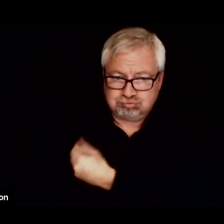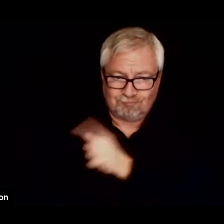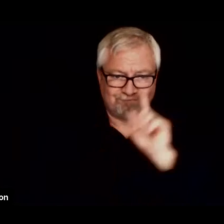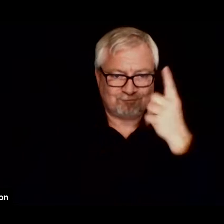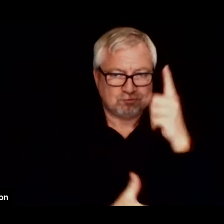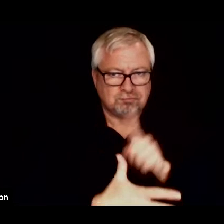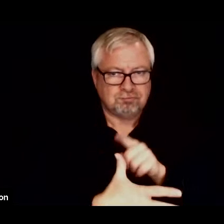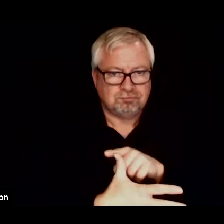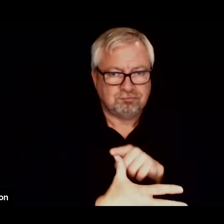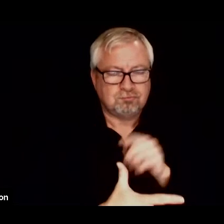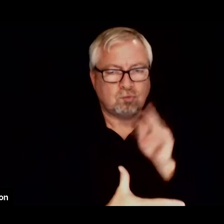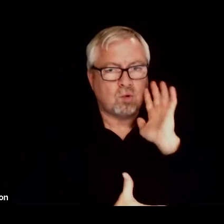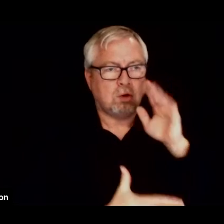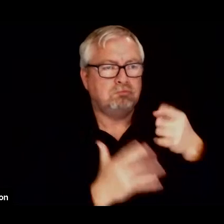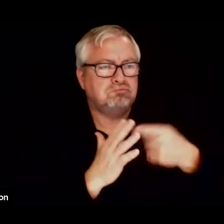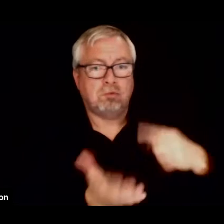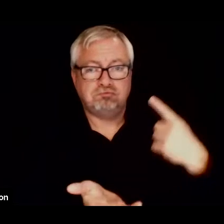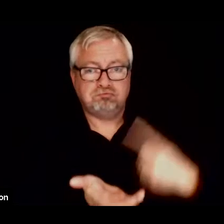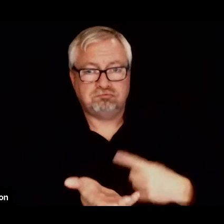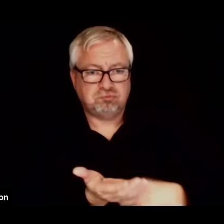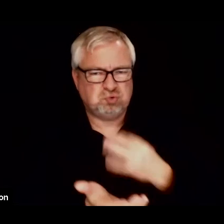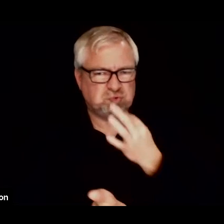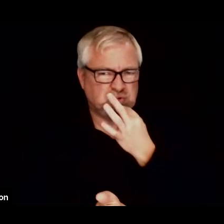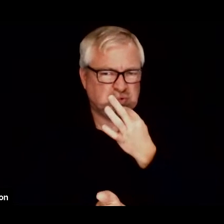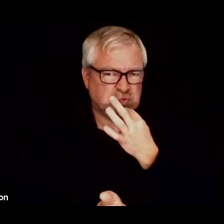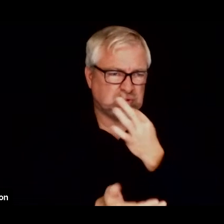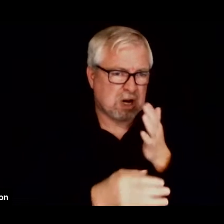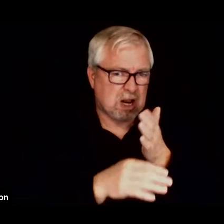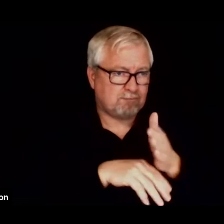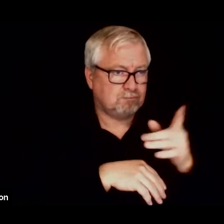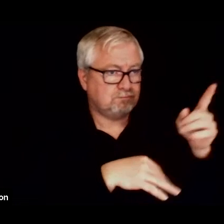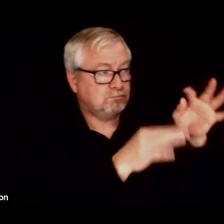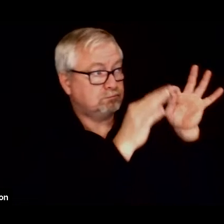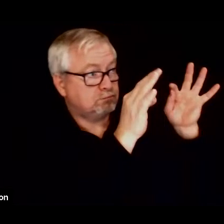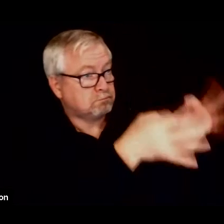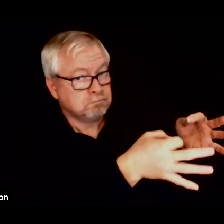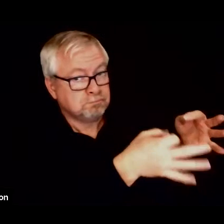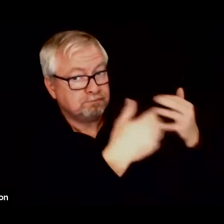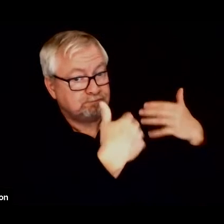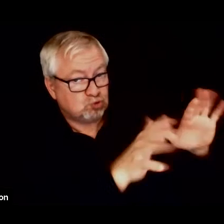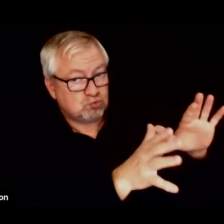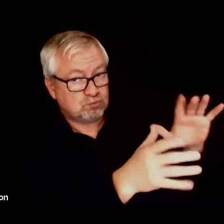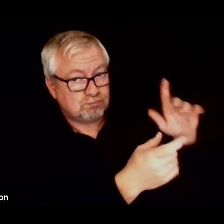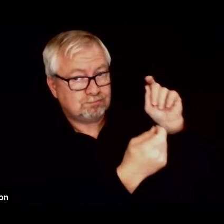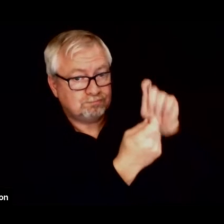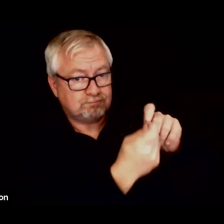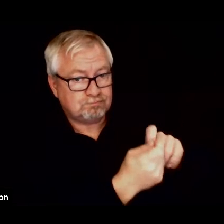shortly after the decisions are made about the vaccine and having said that they met on tuesday